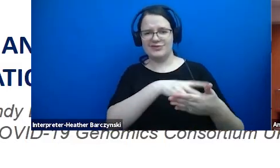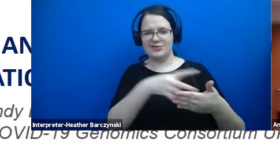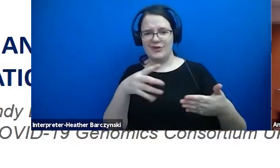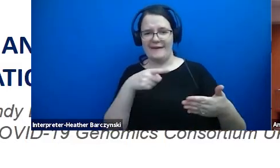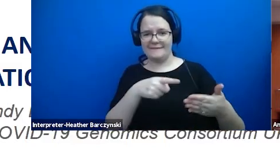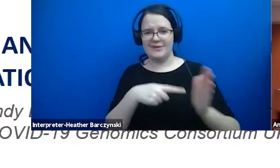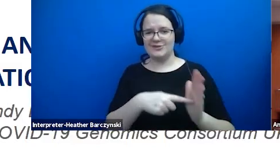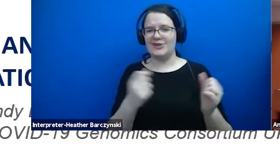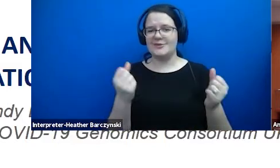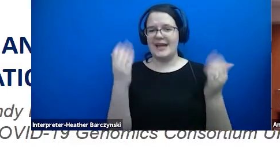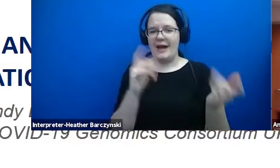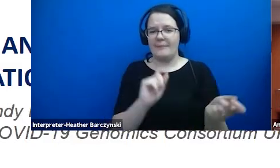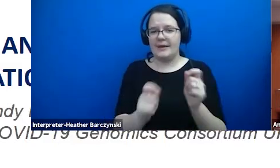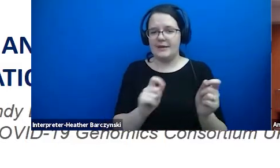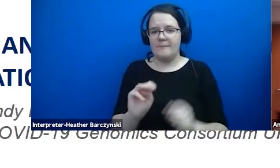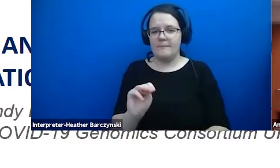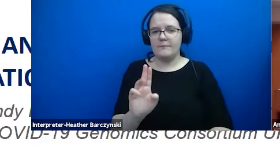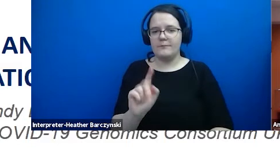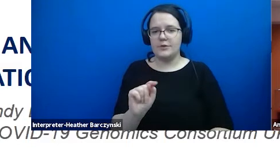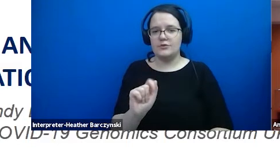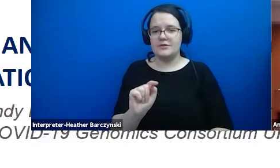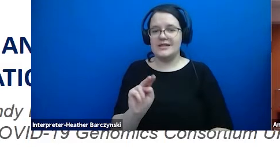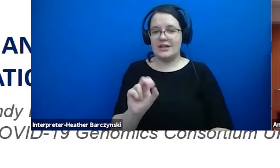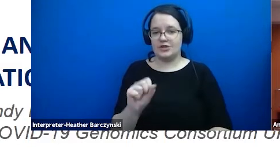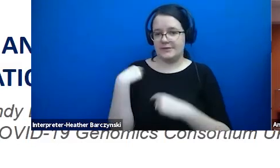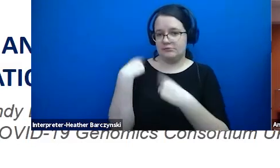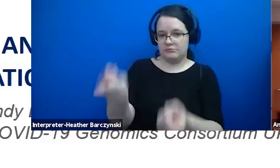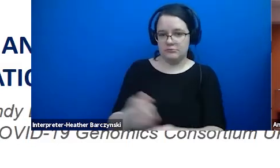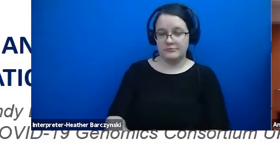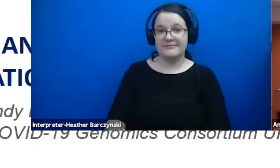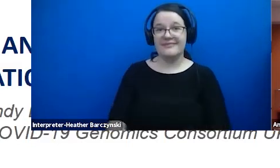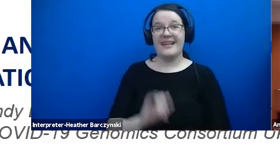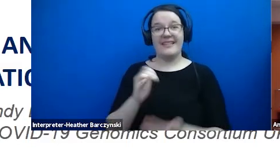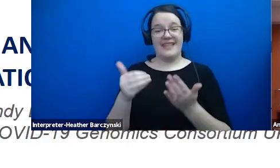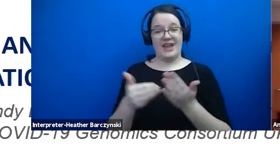mutations over time that new lineage is really quite different you know the